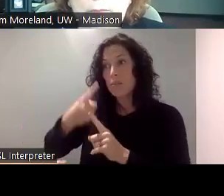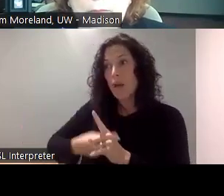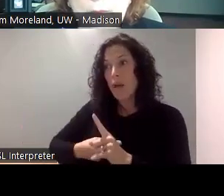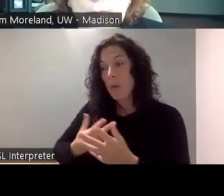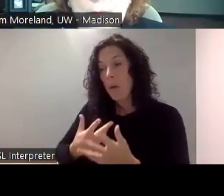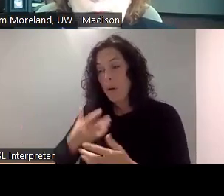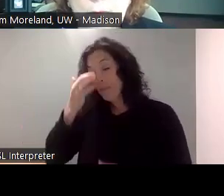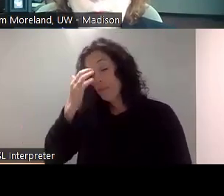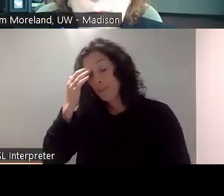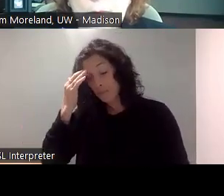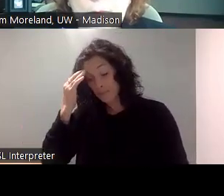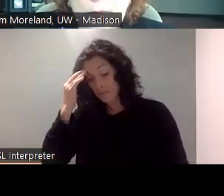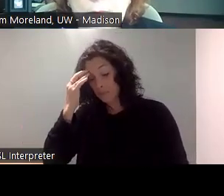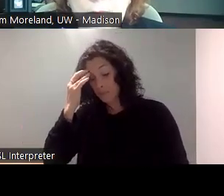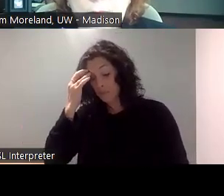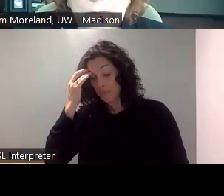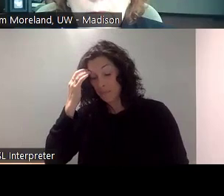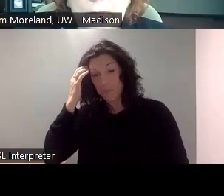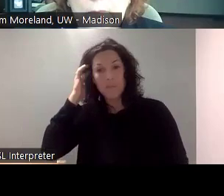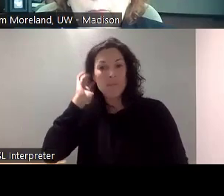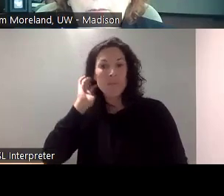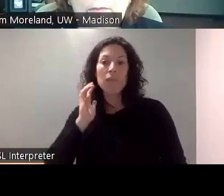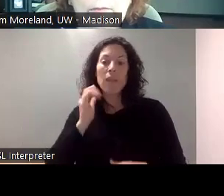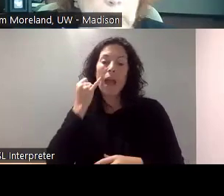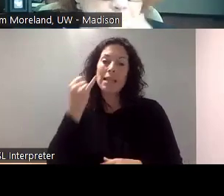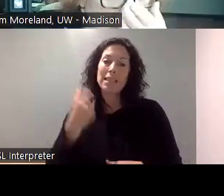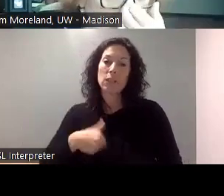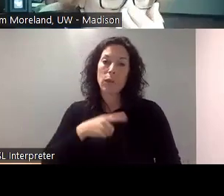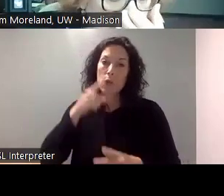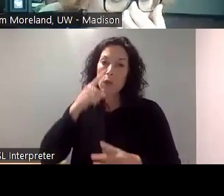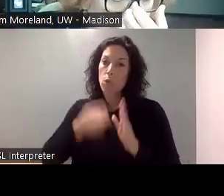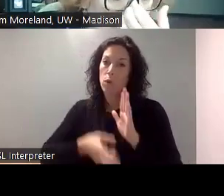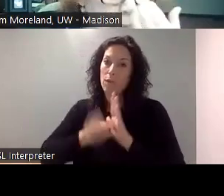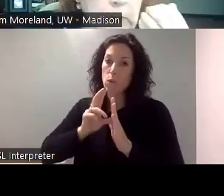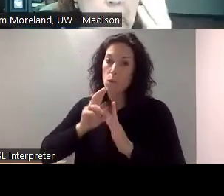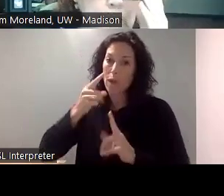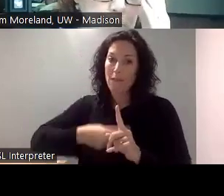But the idea would be that we're reviewing that every month based on actuals